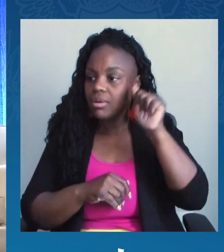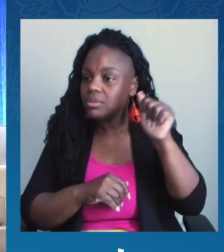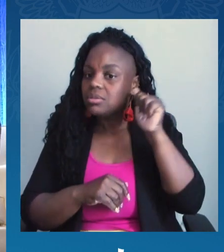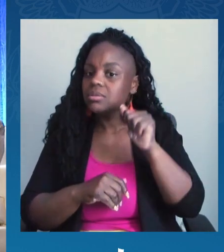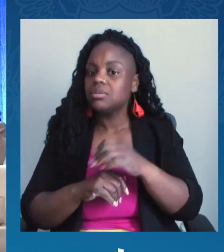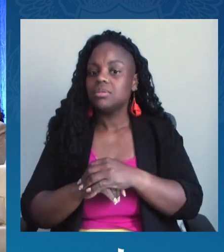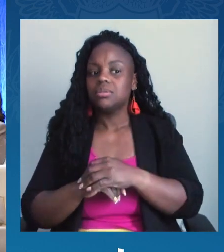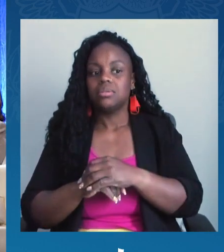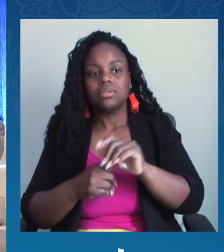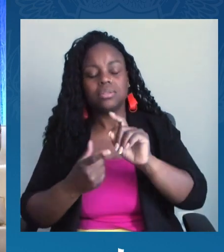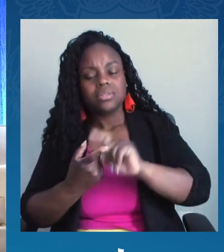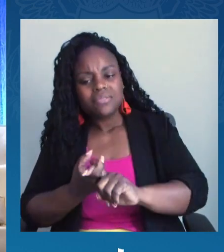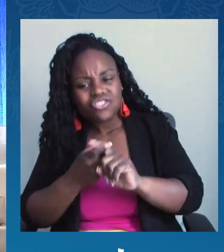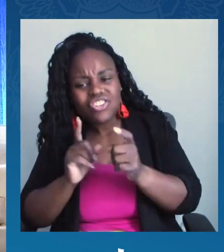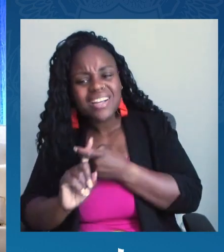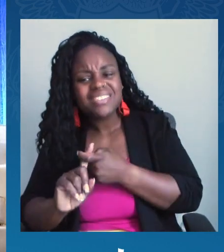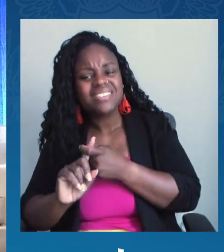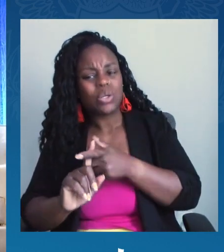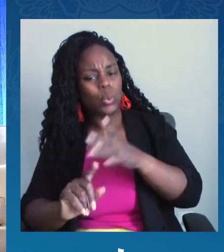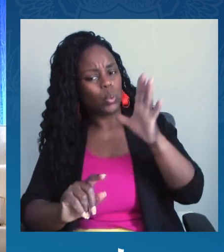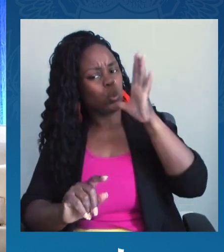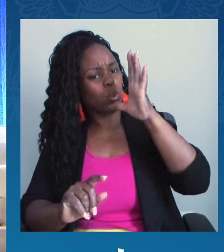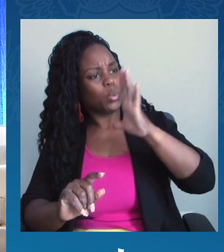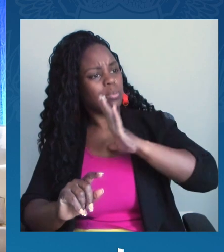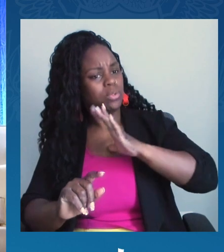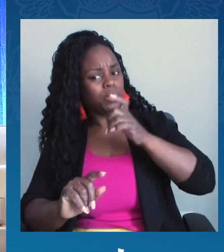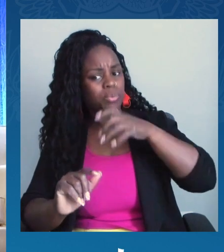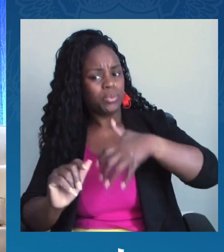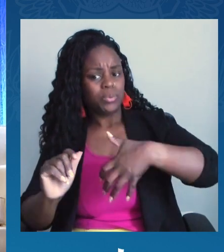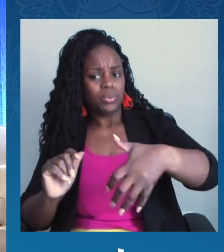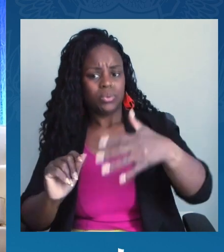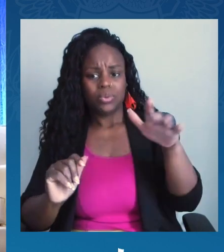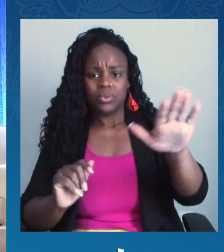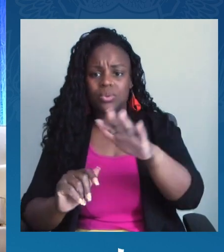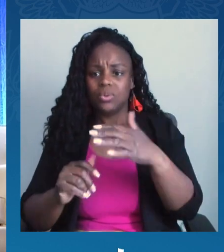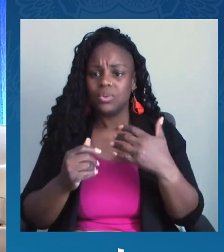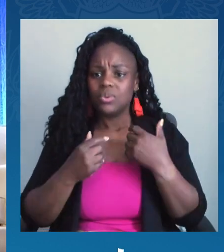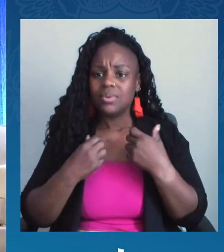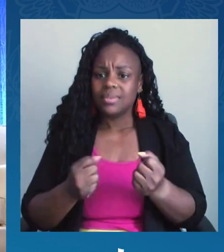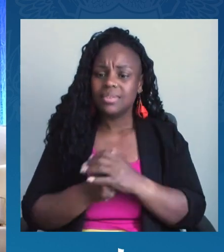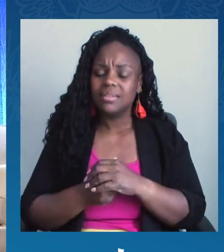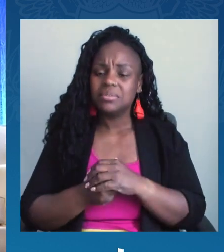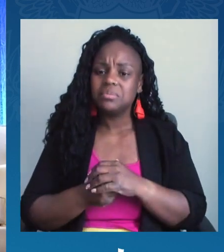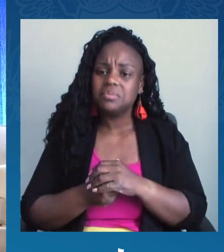Women's maternal health. The Vice President: Yeah. Mayor Woodfin: We know that what Dobbs did saying things back to states.